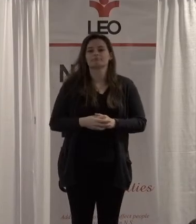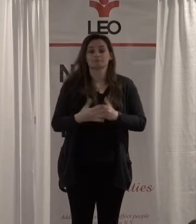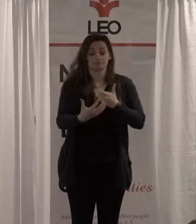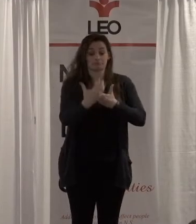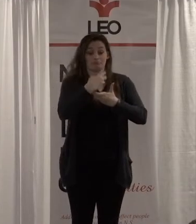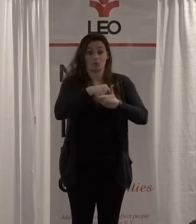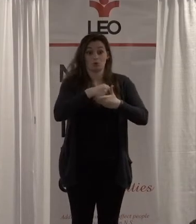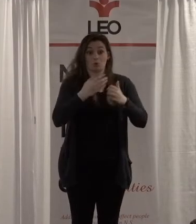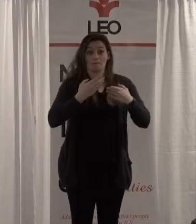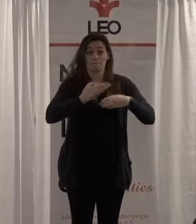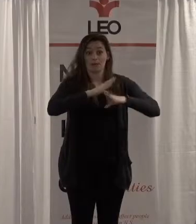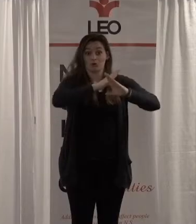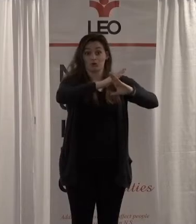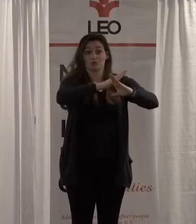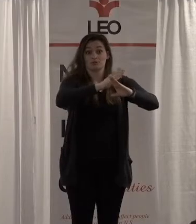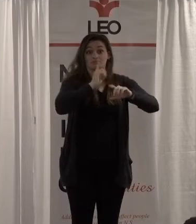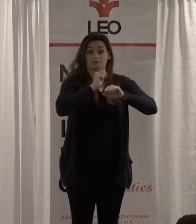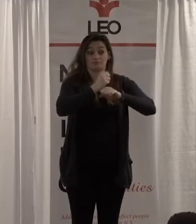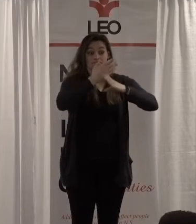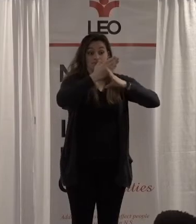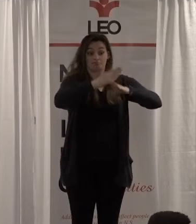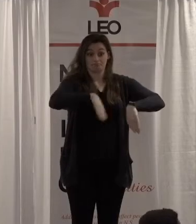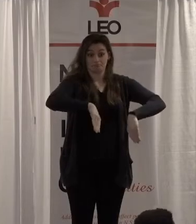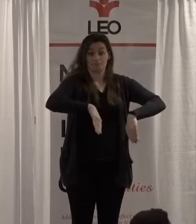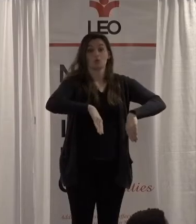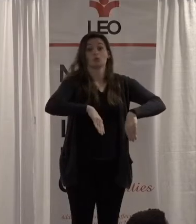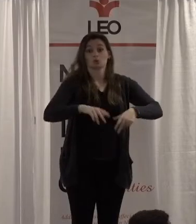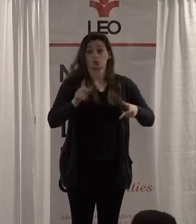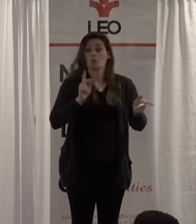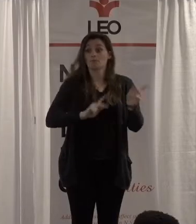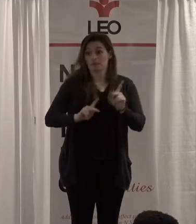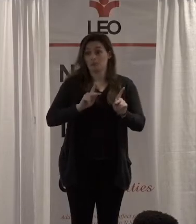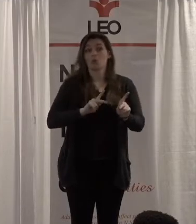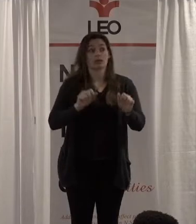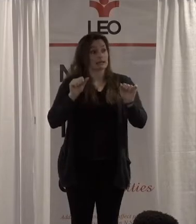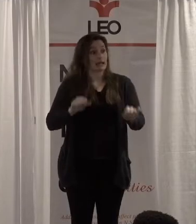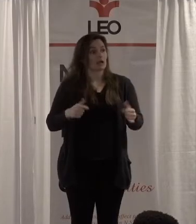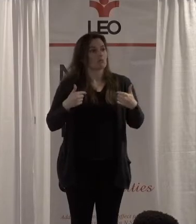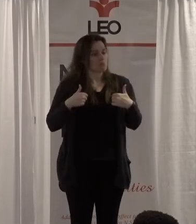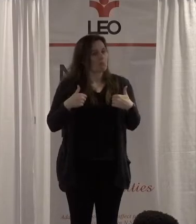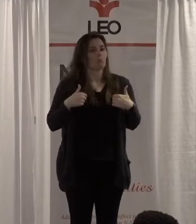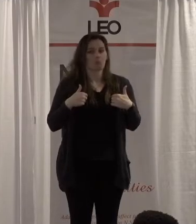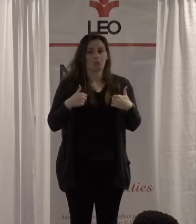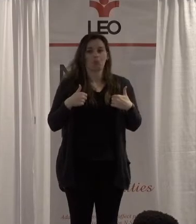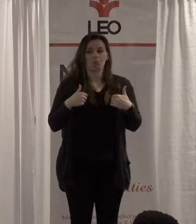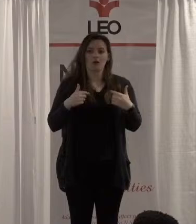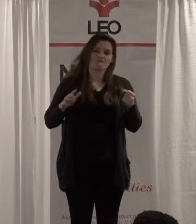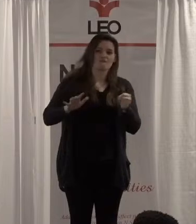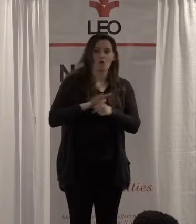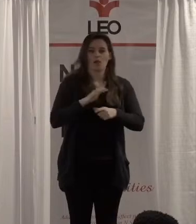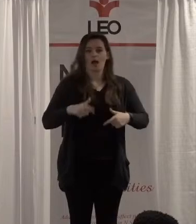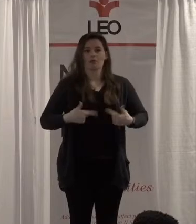AND PEOPLE HAVE ALL THEY NEED TO LIVE FULL AND PRODUCTIVE LIVES, THEY THRIVE.